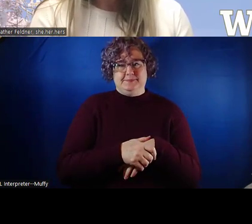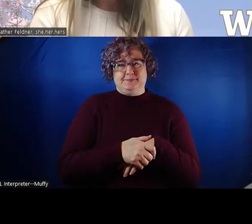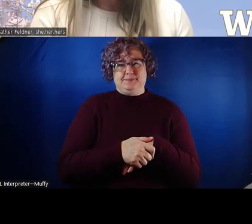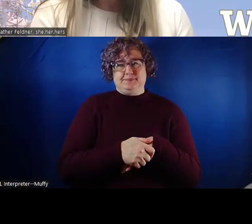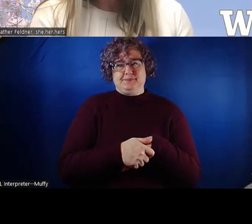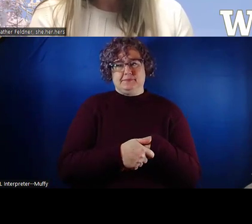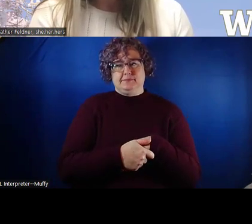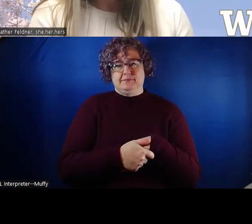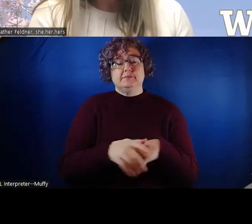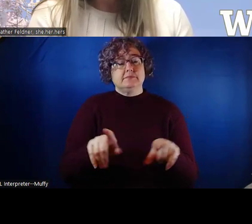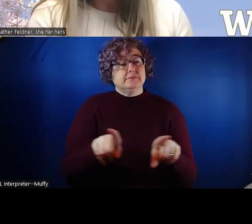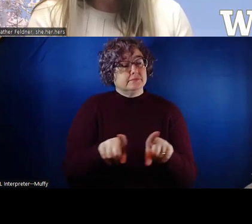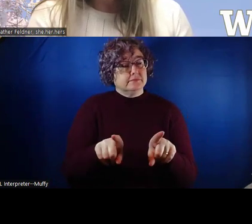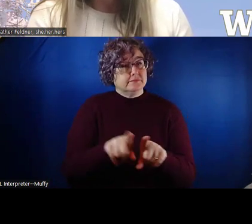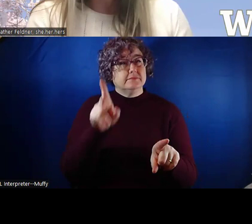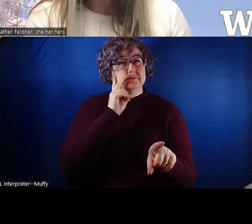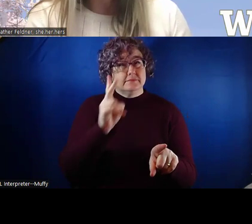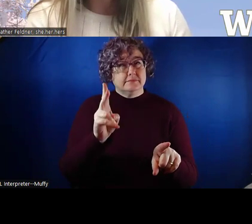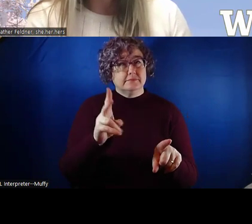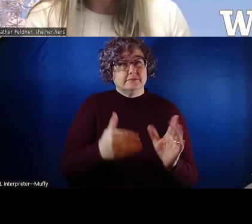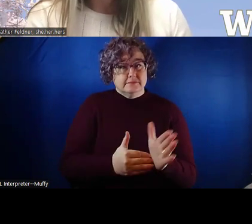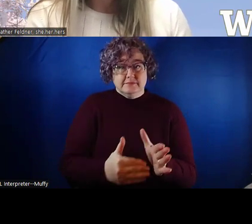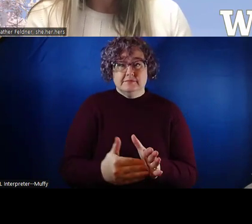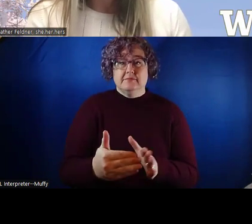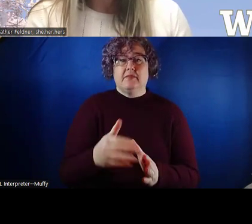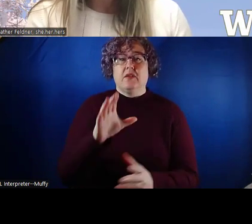I had also seen a lot in my clinical practice,